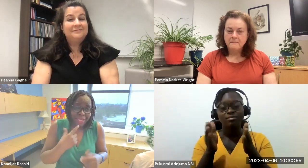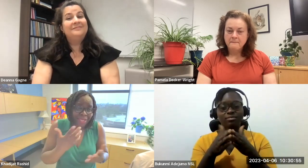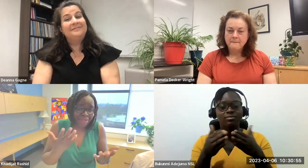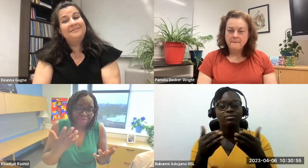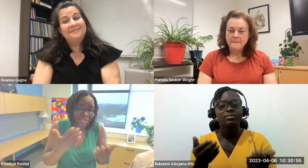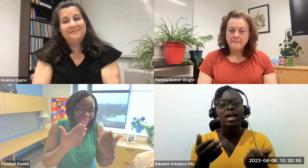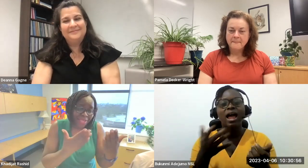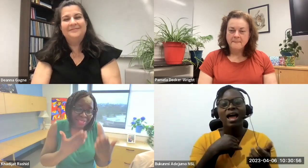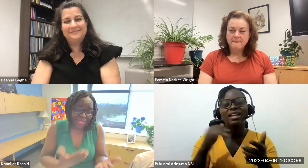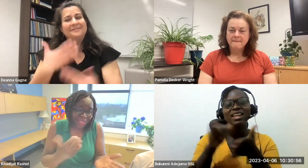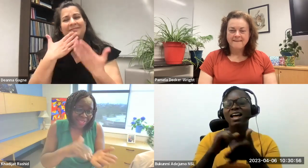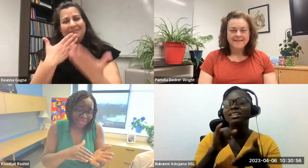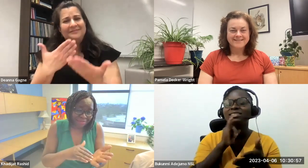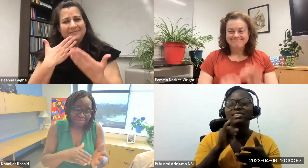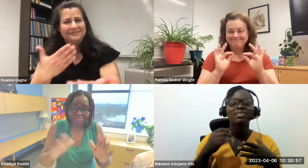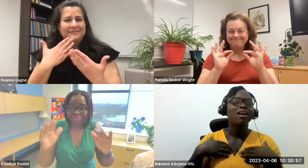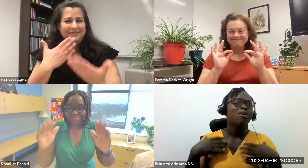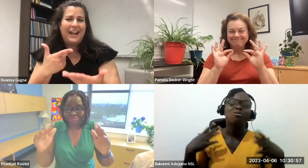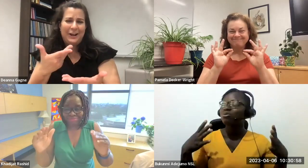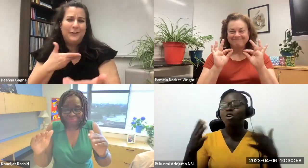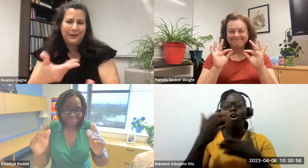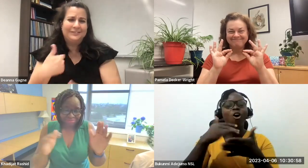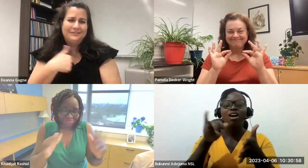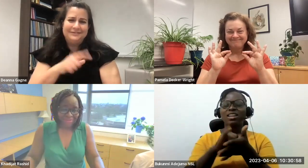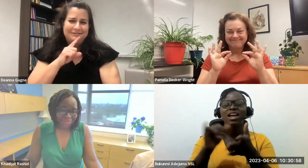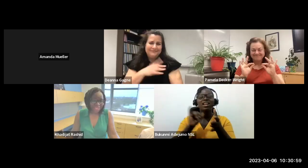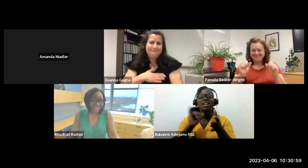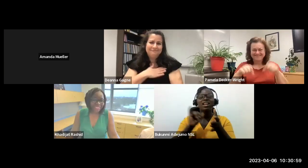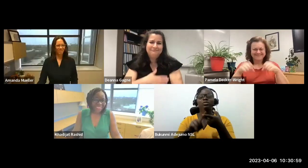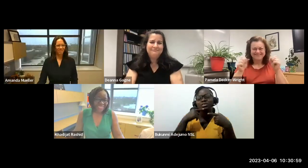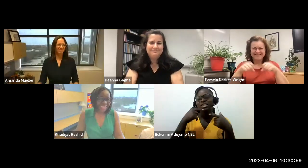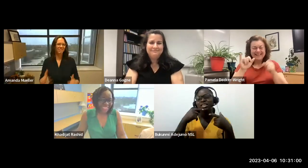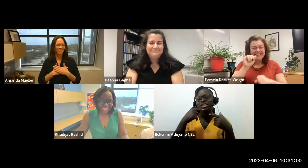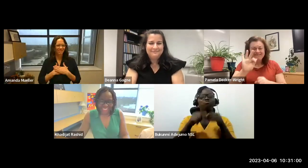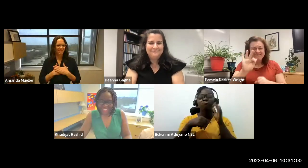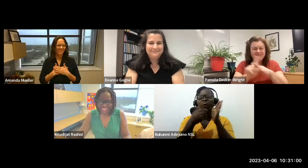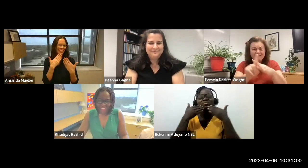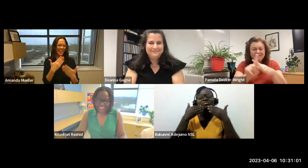and that's really all I came to say. I just wanted to express my profound things.